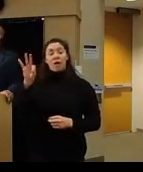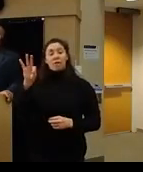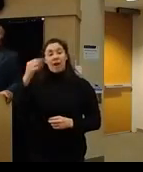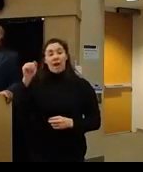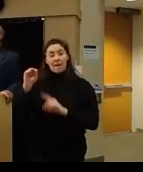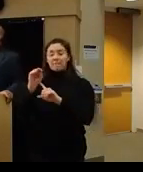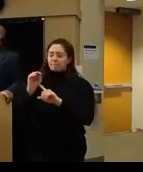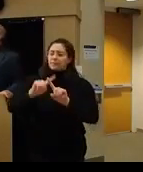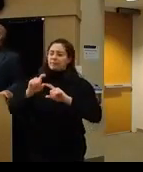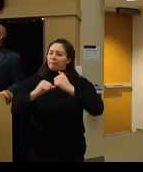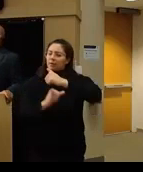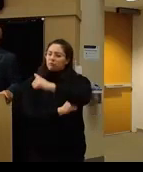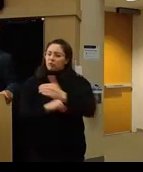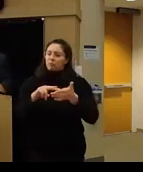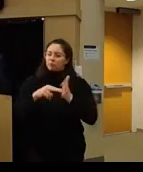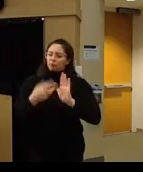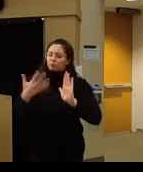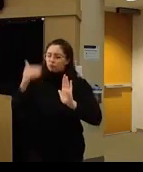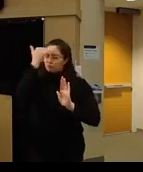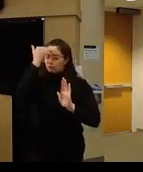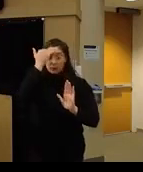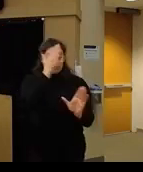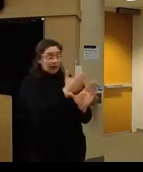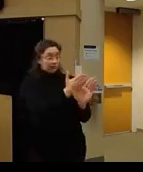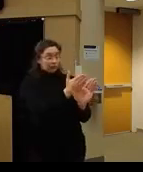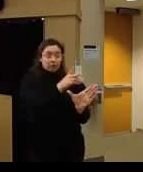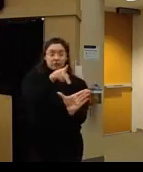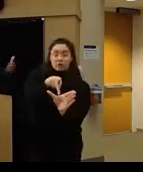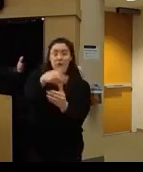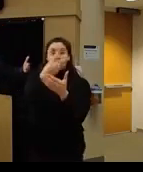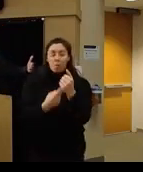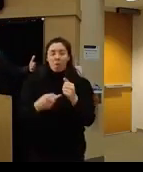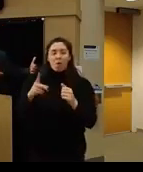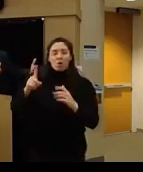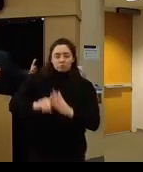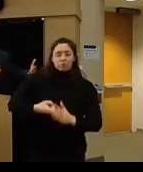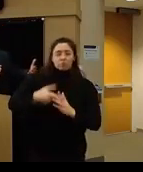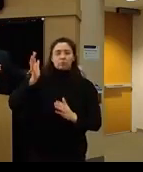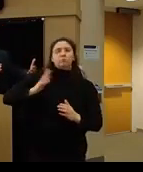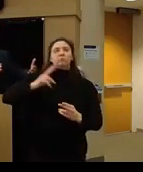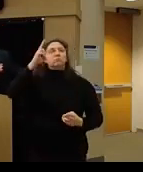purposes we already established that Psychiatry and psychology began as a mystical discipline